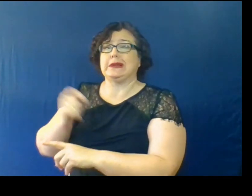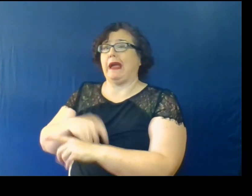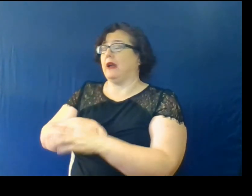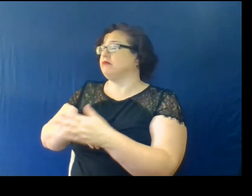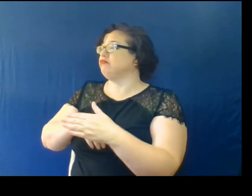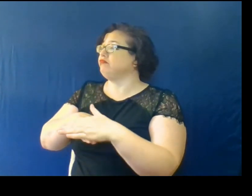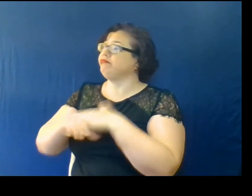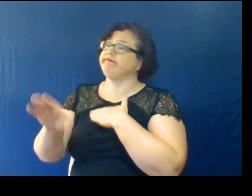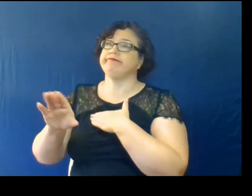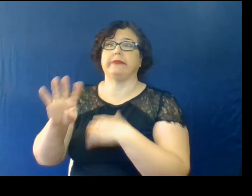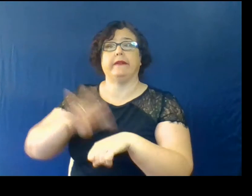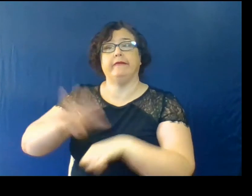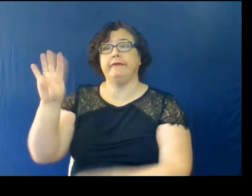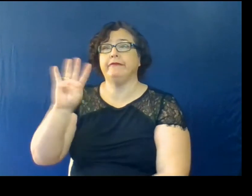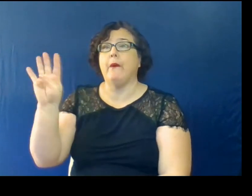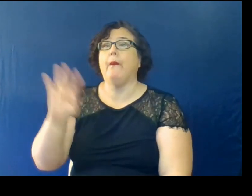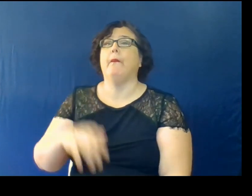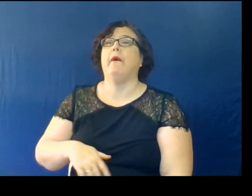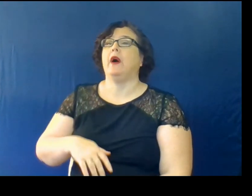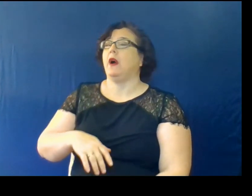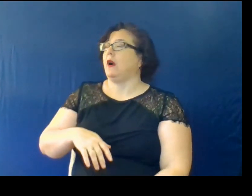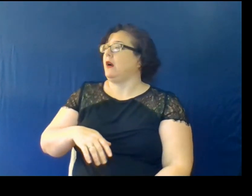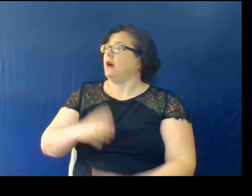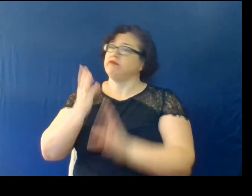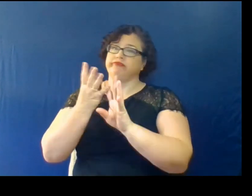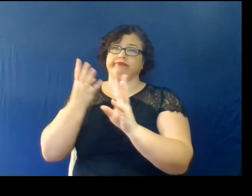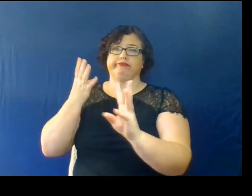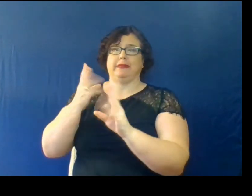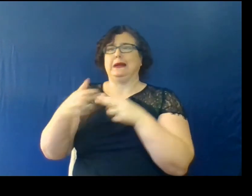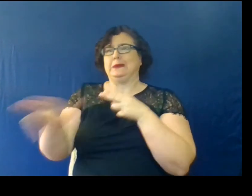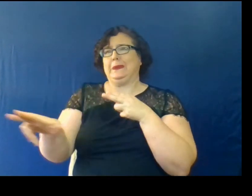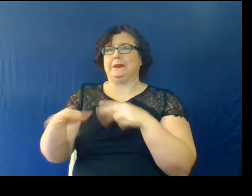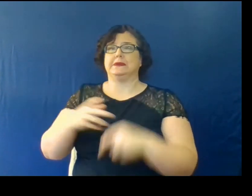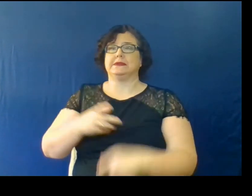four o'clock where the lines are short and you can get in and out in two minutes. Whereas if you wait